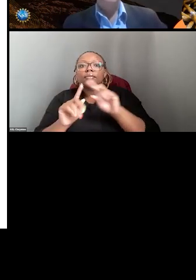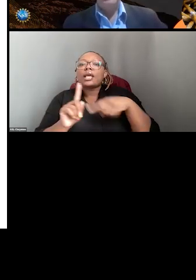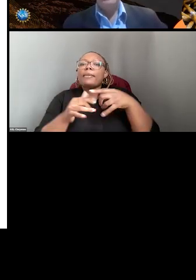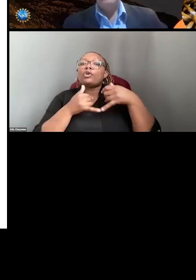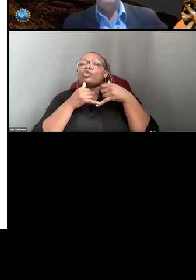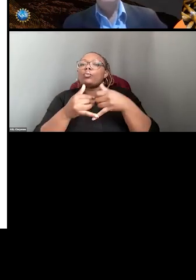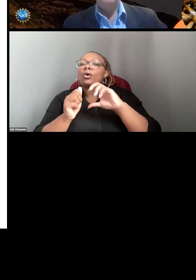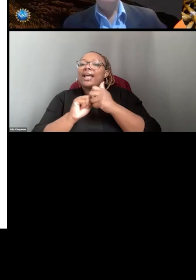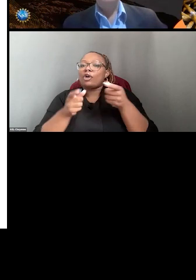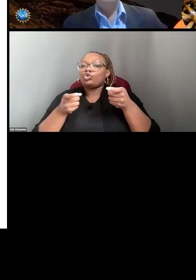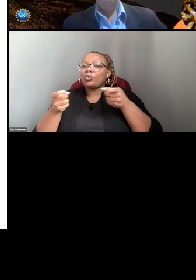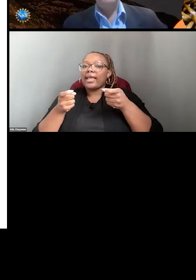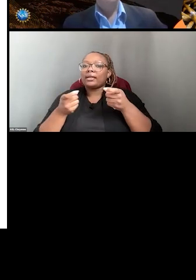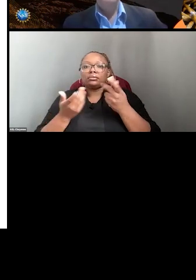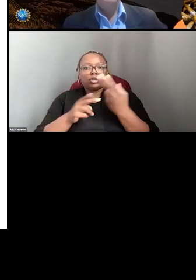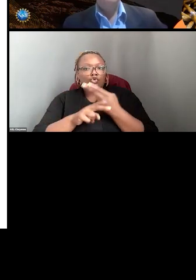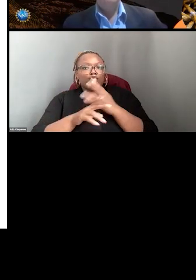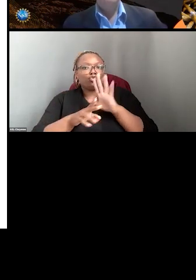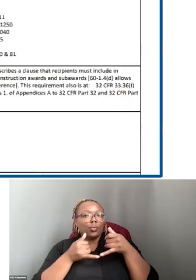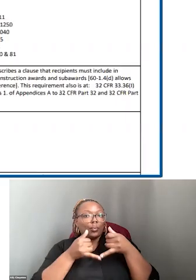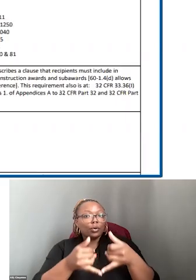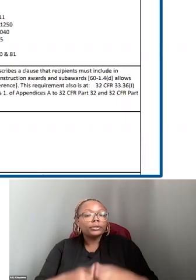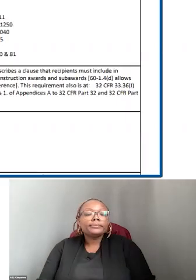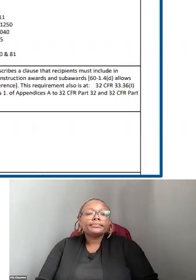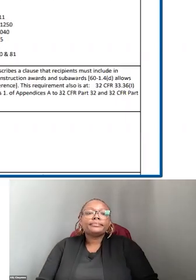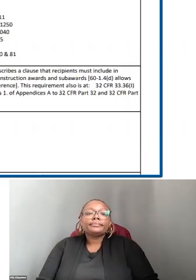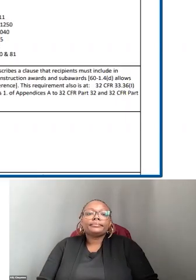Let's go ahead to the next slide, please.